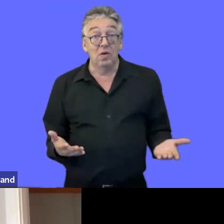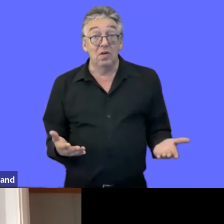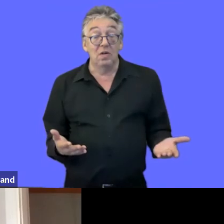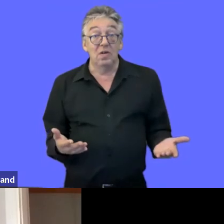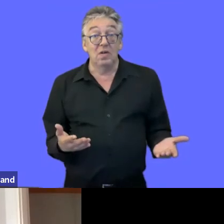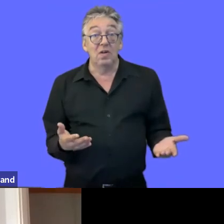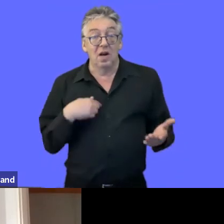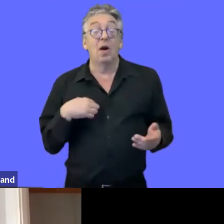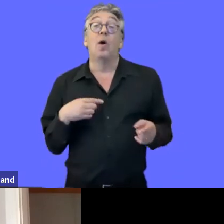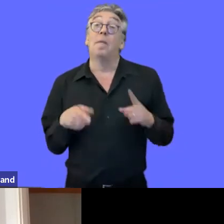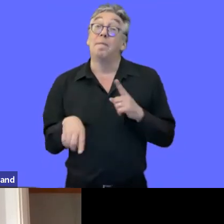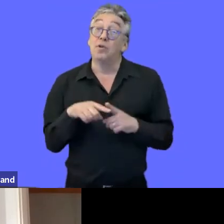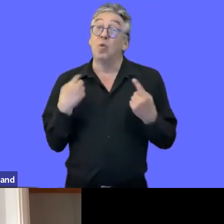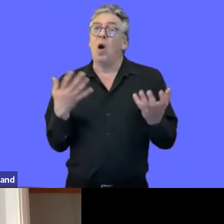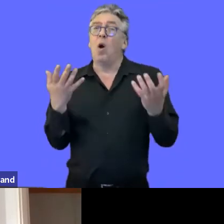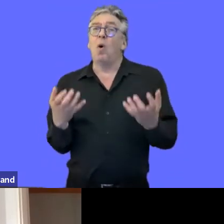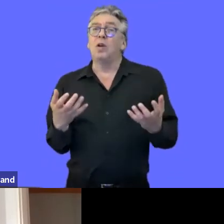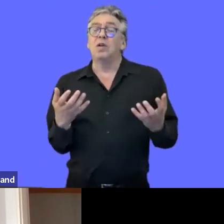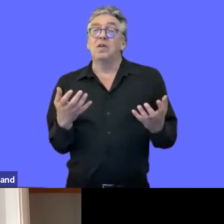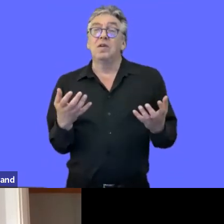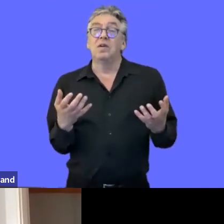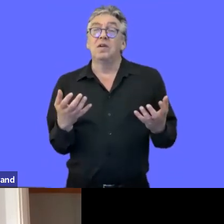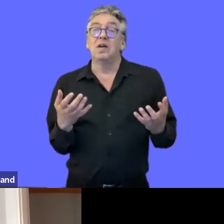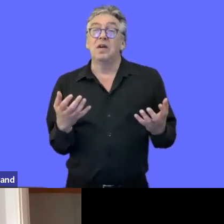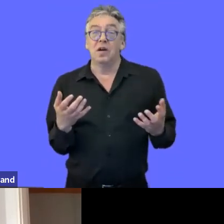and the prohibition on retrogressive measures.